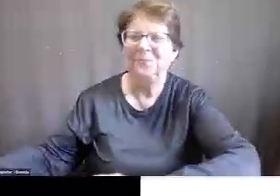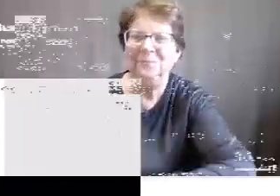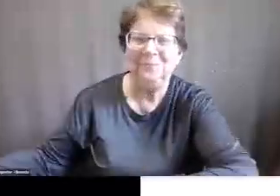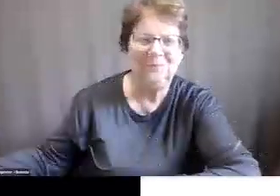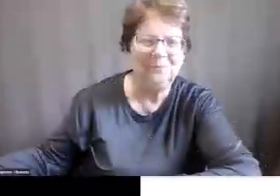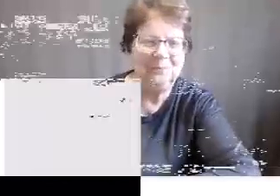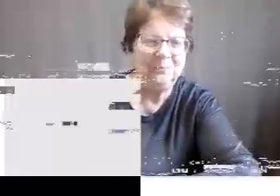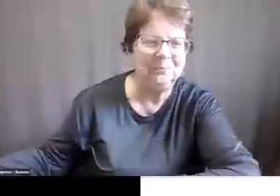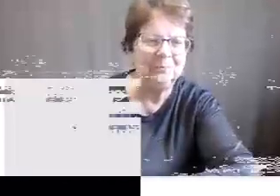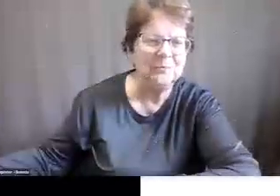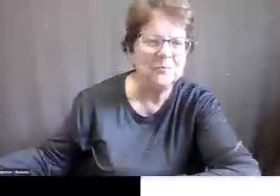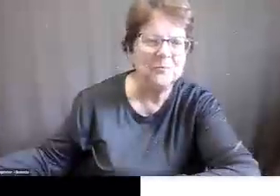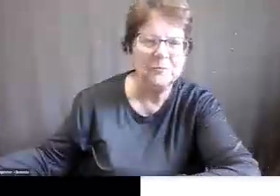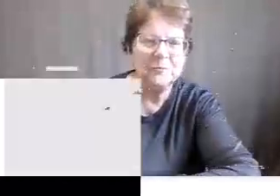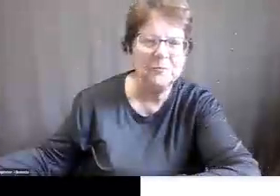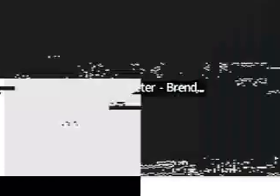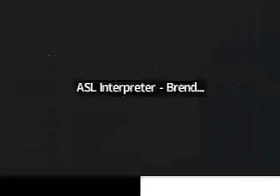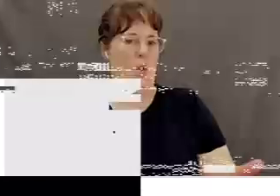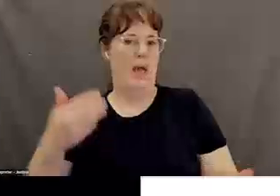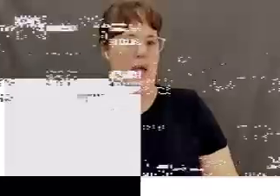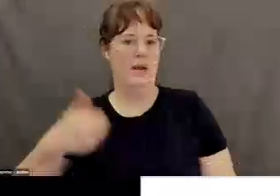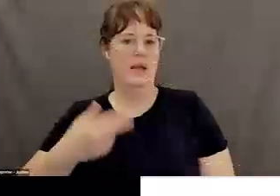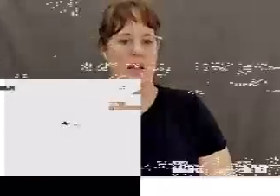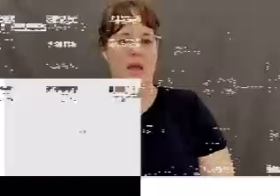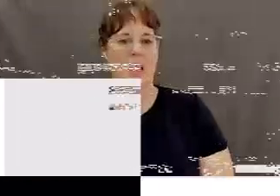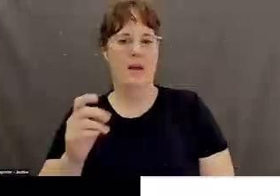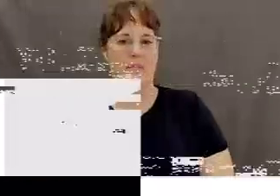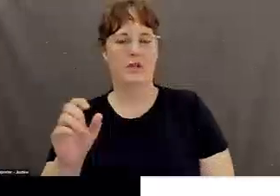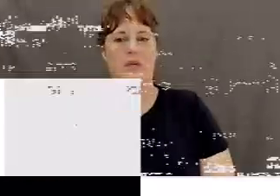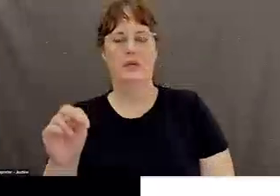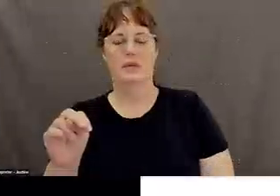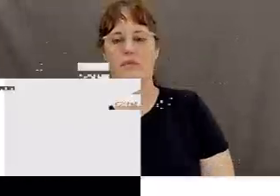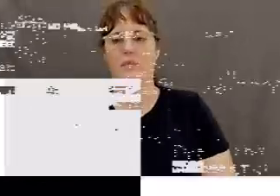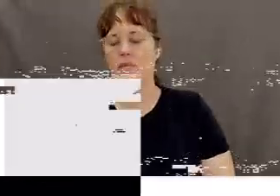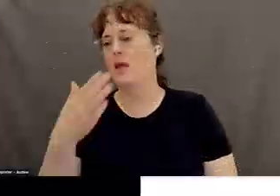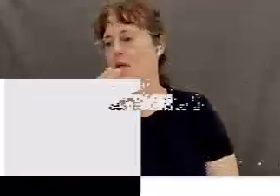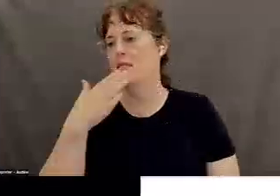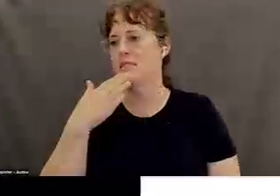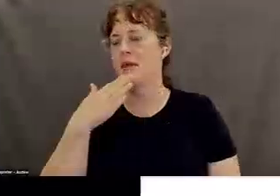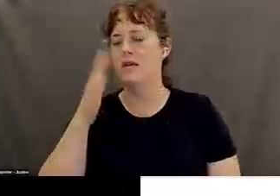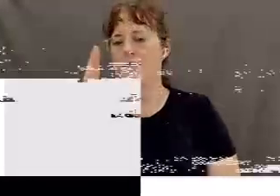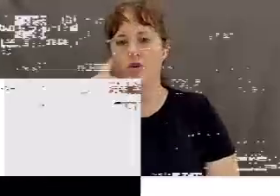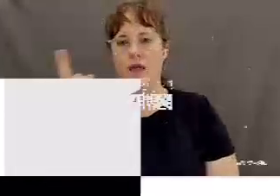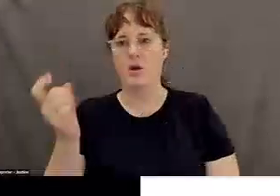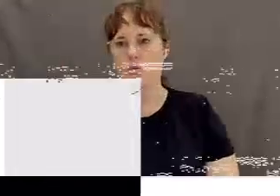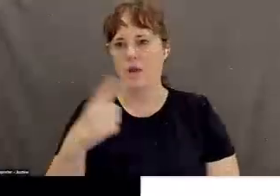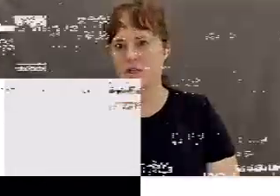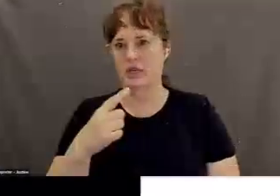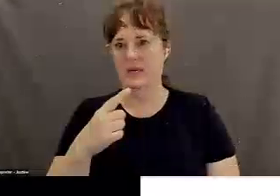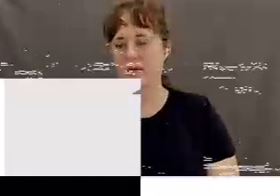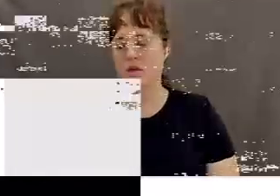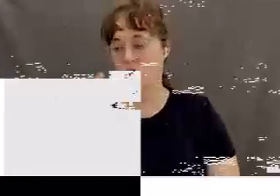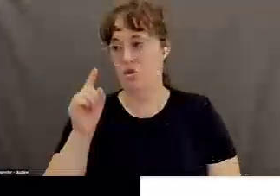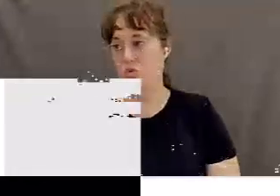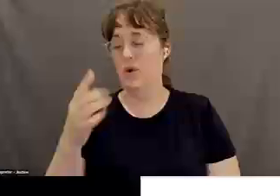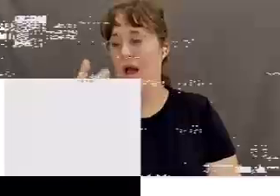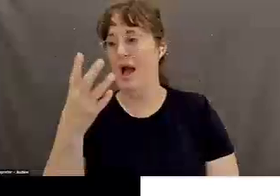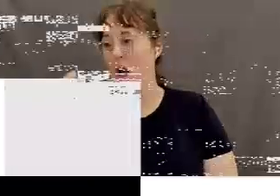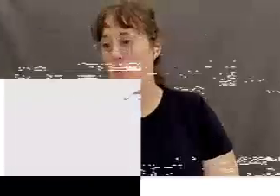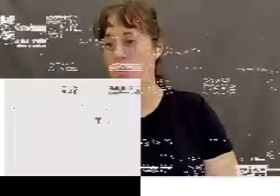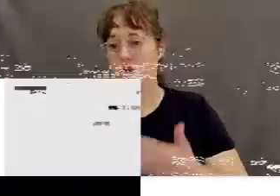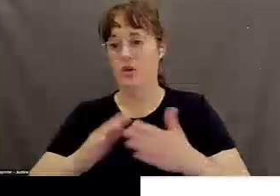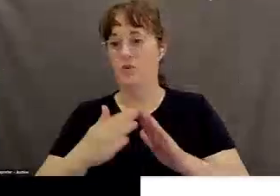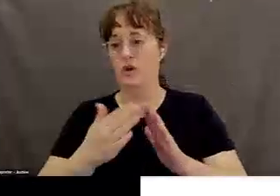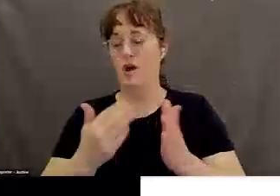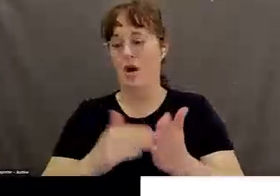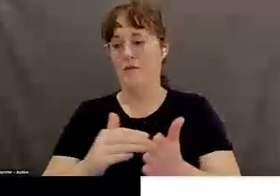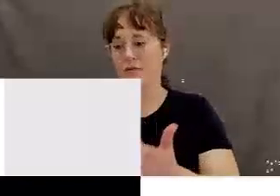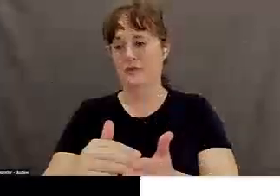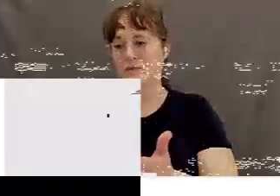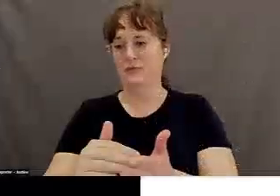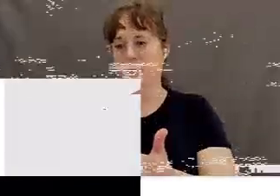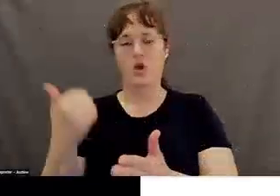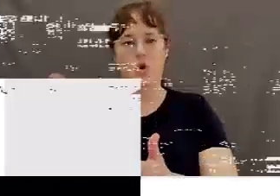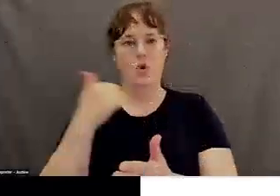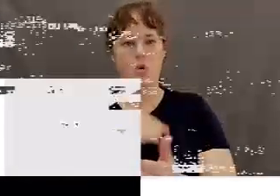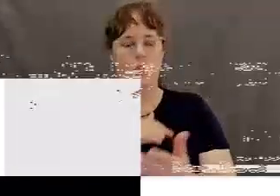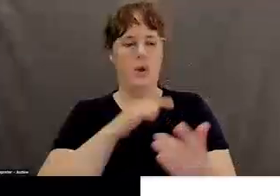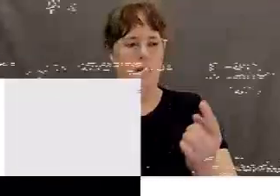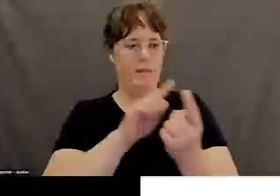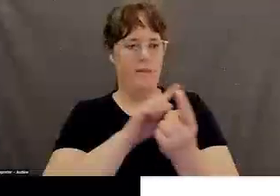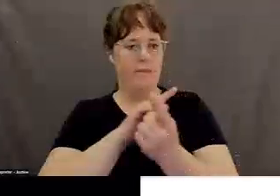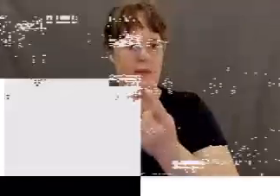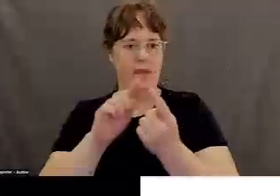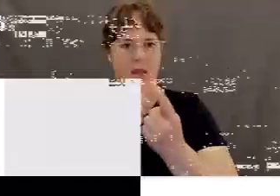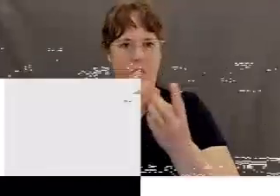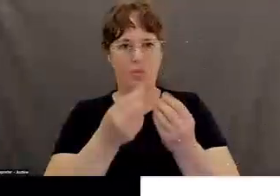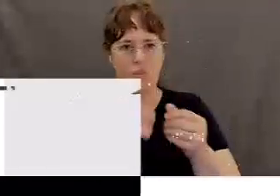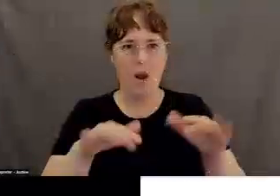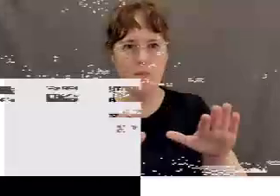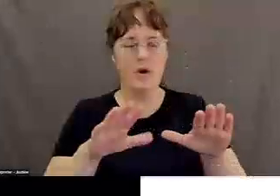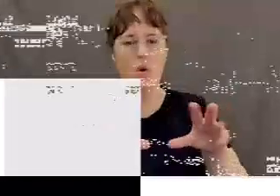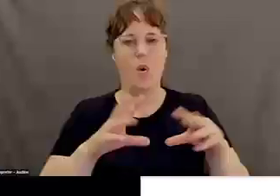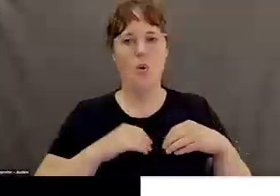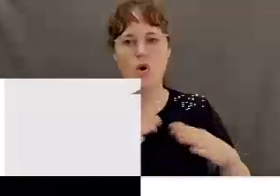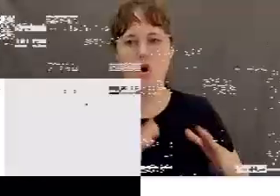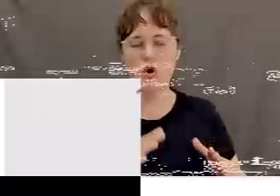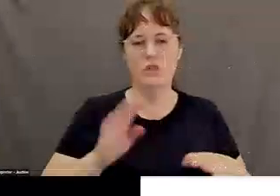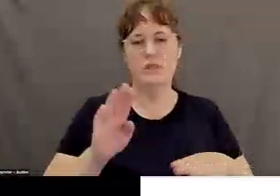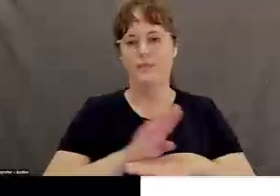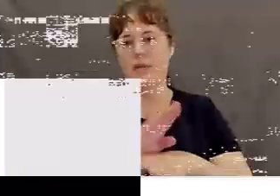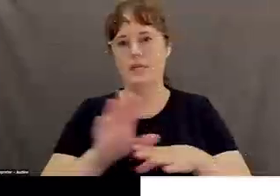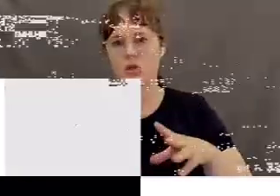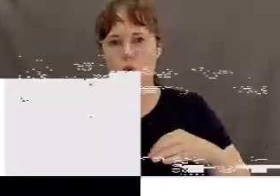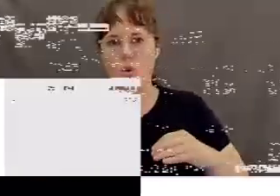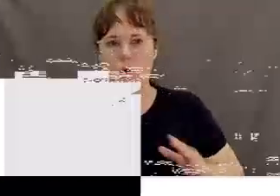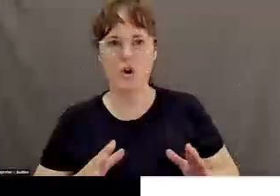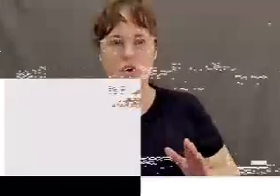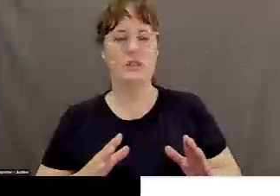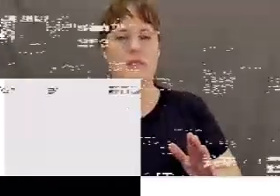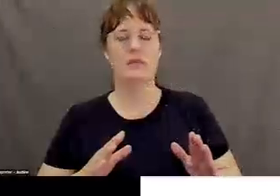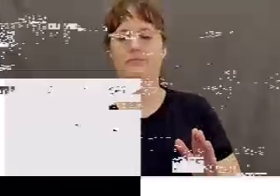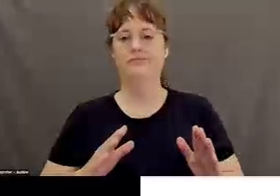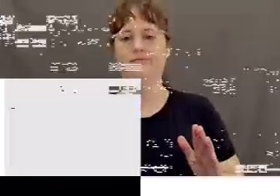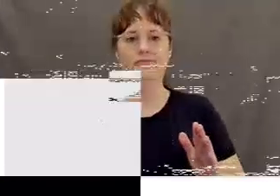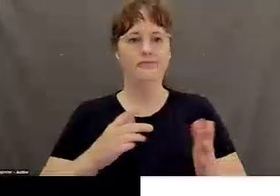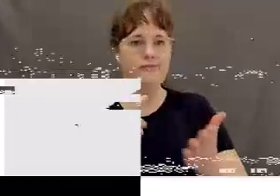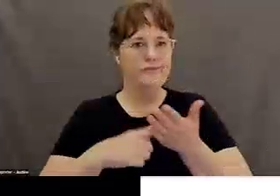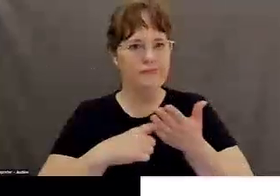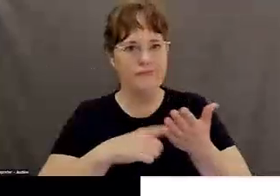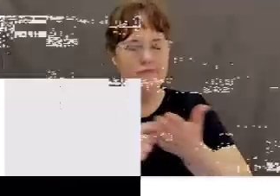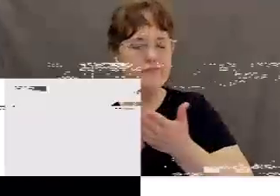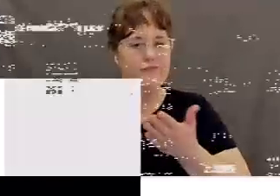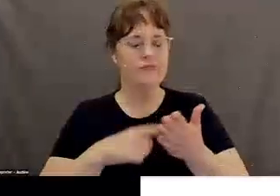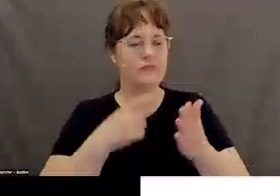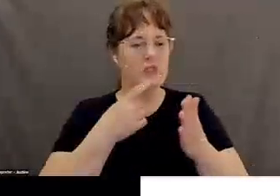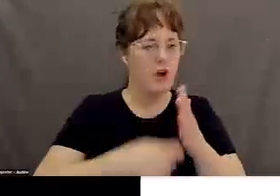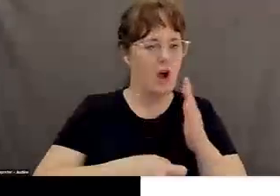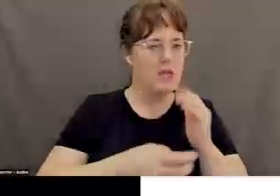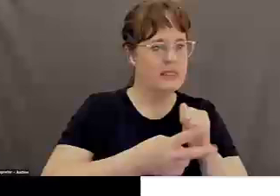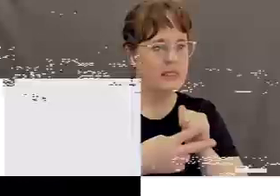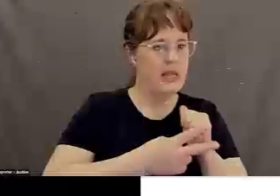Boardroom: Board Member Mosqueda, thanks for the question. As you know, we're out in community quite frequently. We have been meeting with property owners and business owners in North Delridge and throughout the West Seattle community to talk about these cost-saving measures over the past year or more.